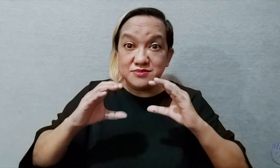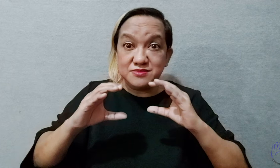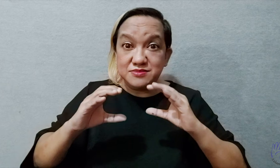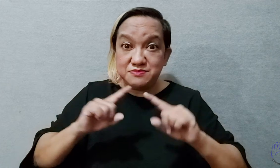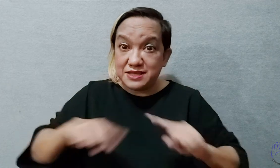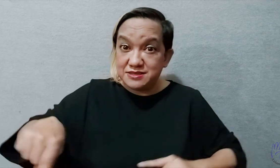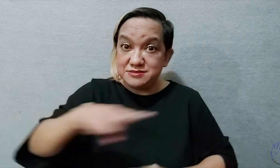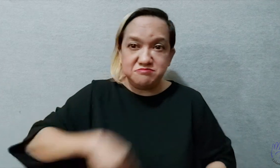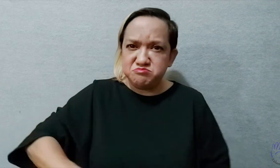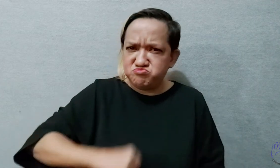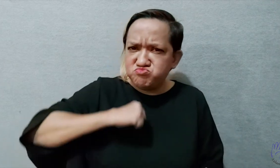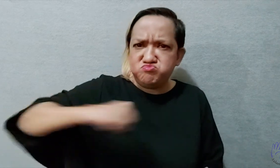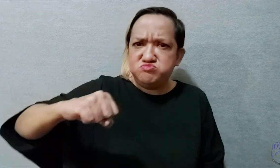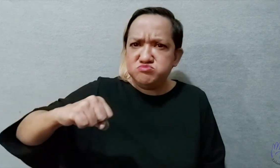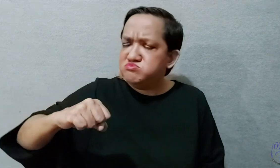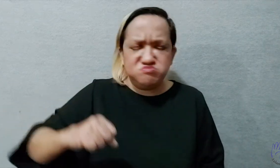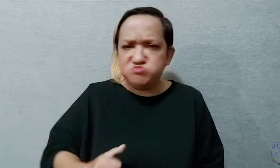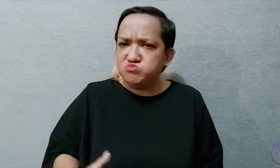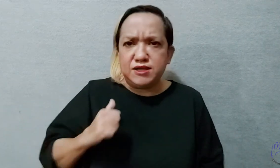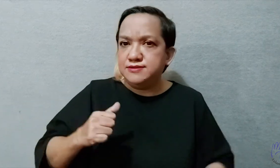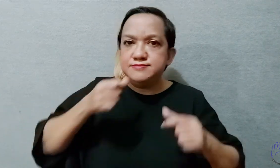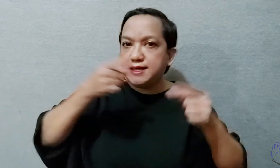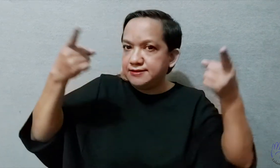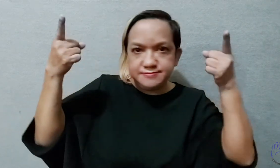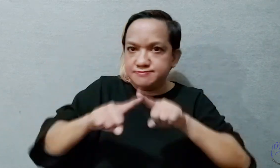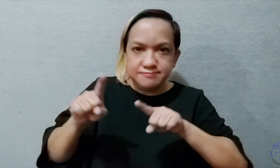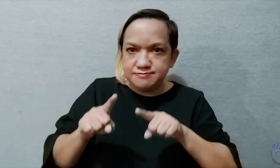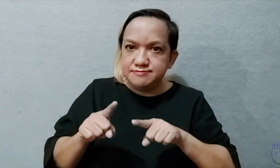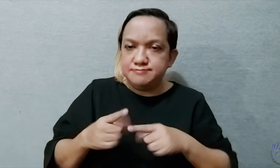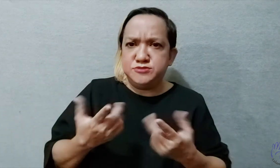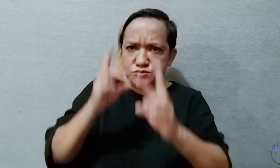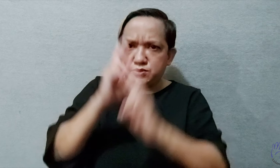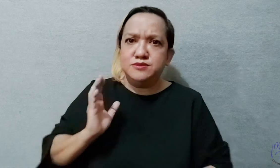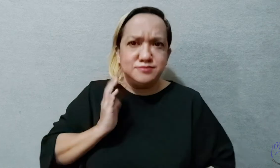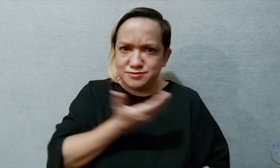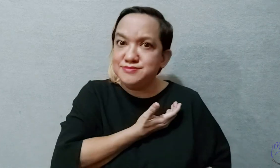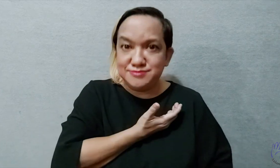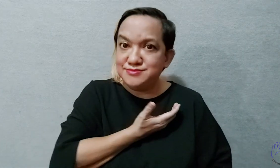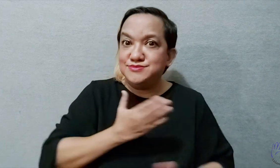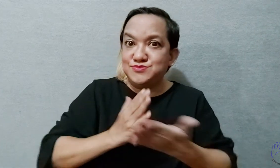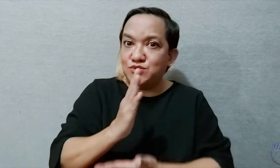We resisted that proposed change. We could not agree to that because we had to